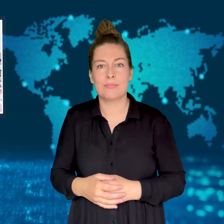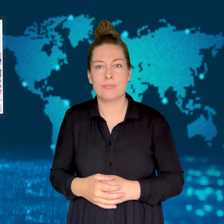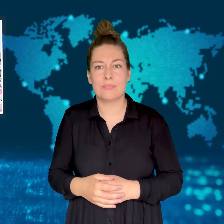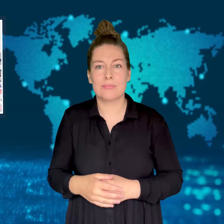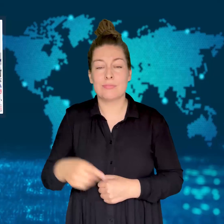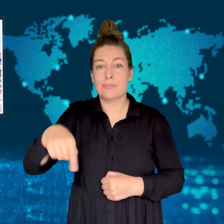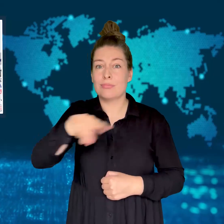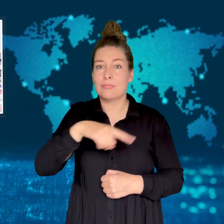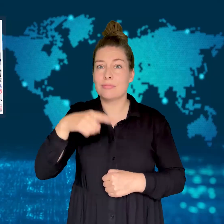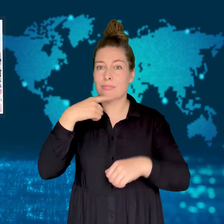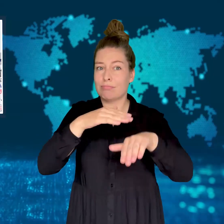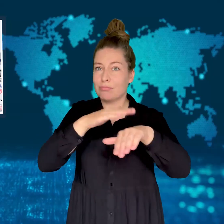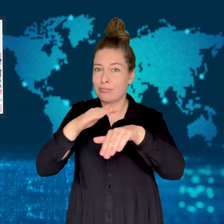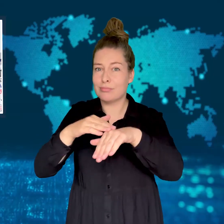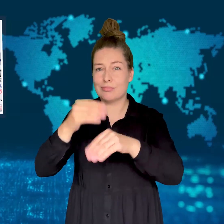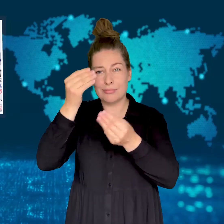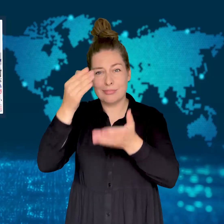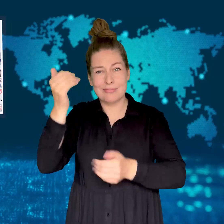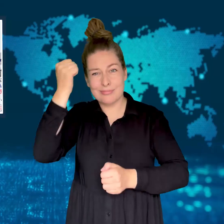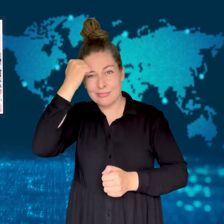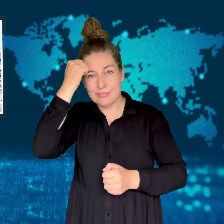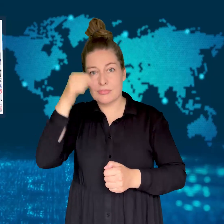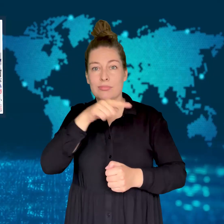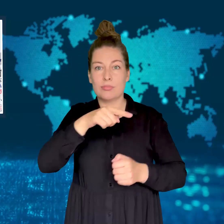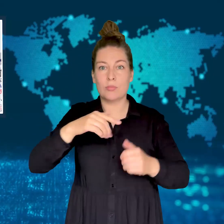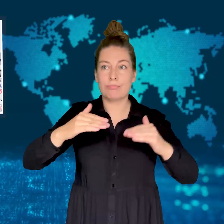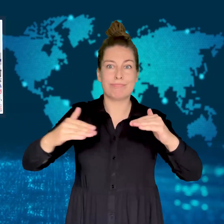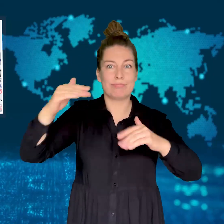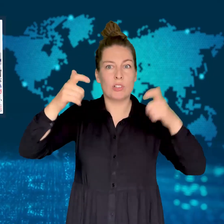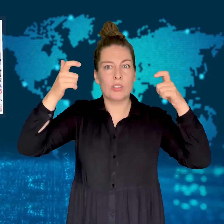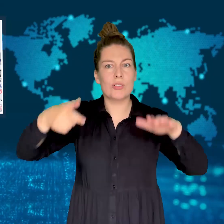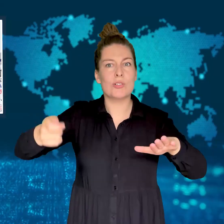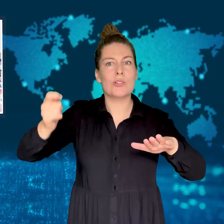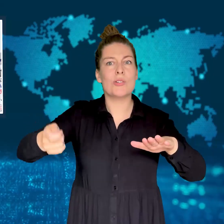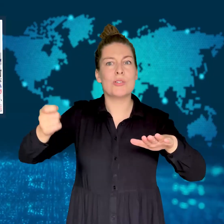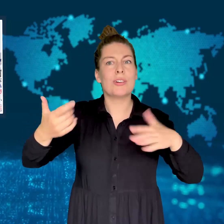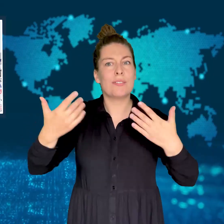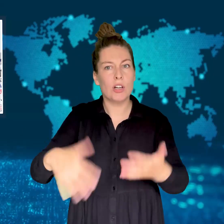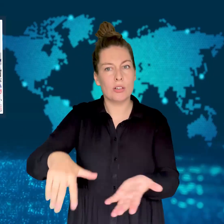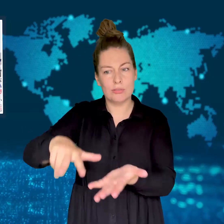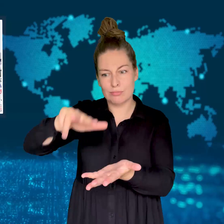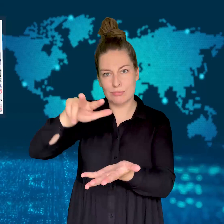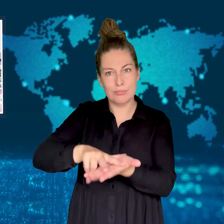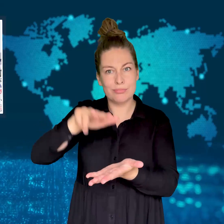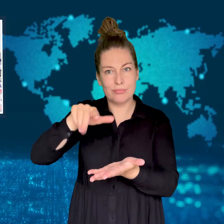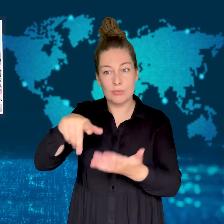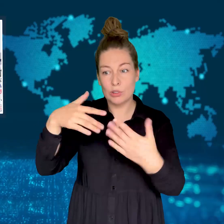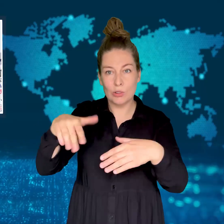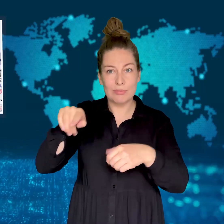who receive the legacy admission.